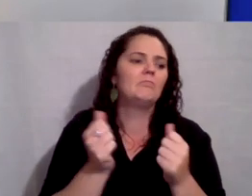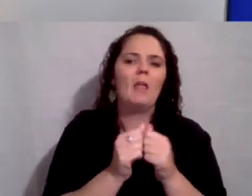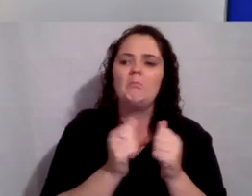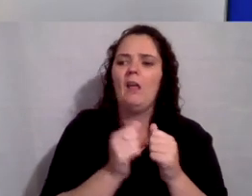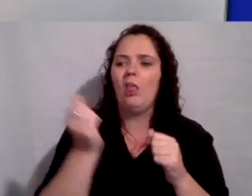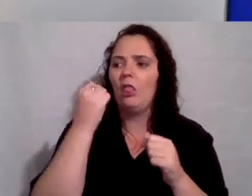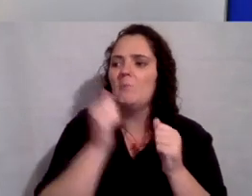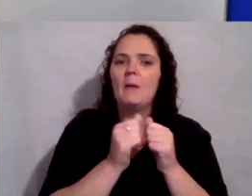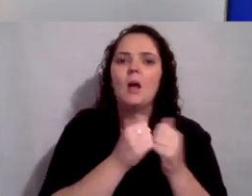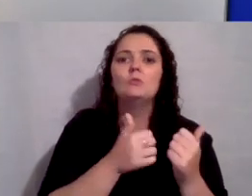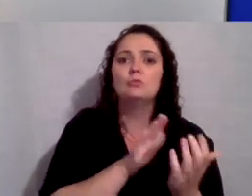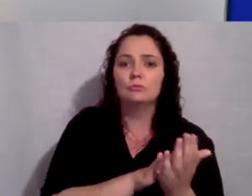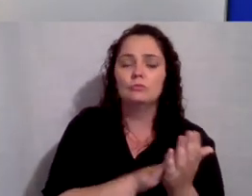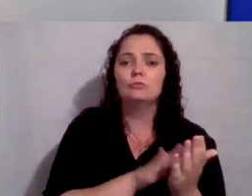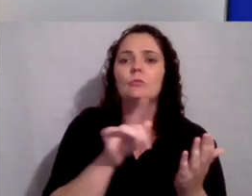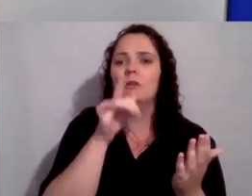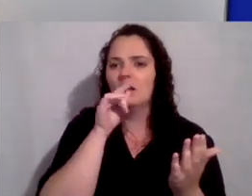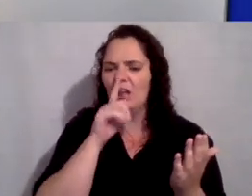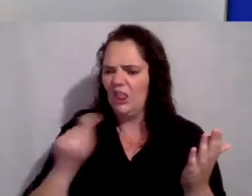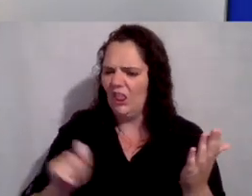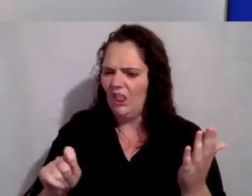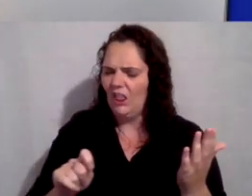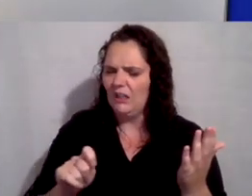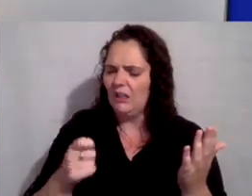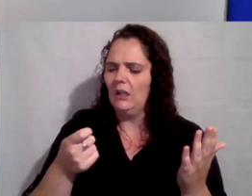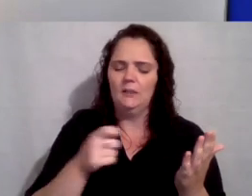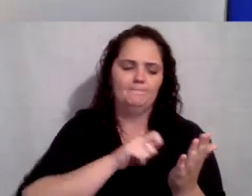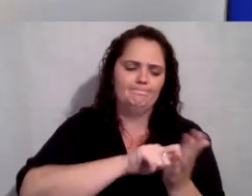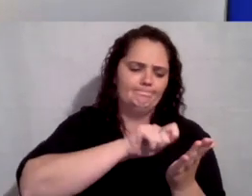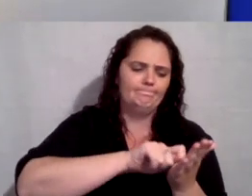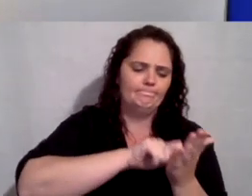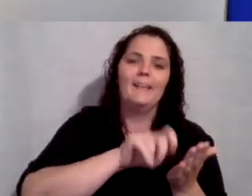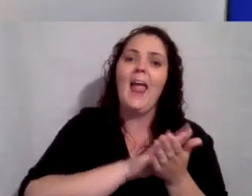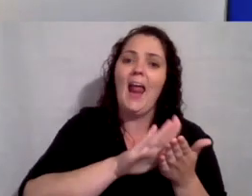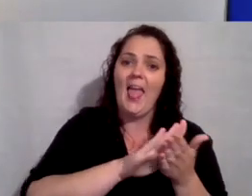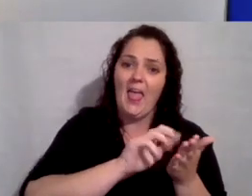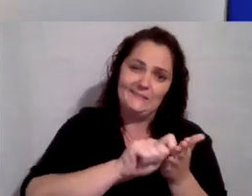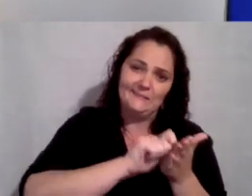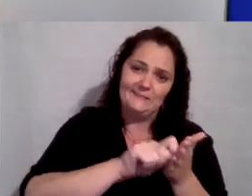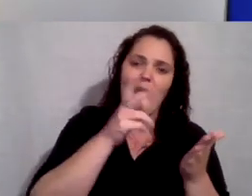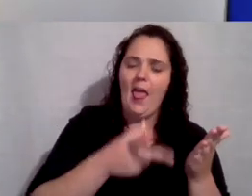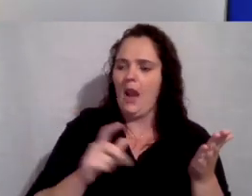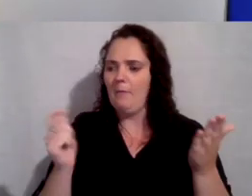have that clean white border so as your eraser starts to get gunked up, you can just go over to a clean piece of paper and rub it clean again